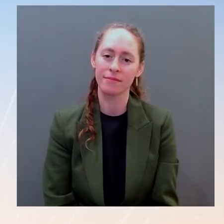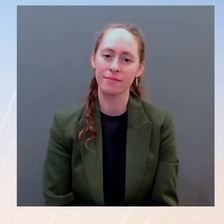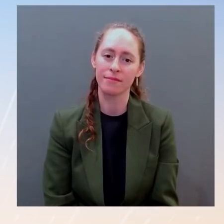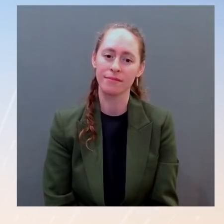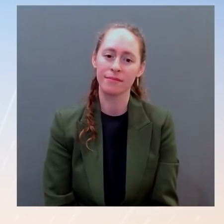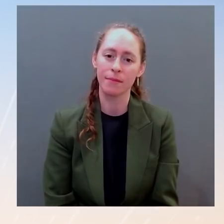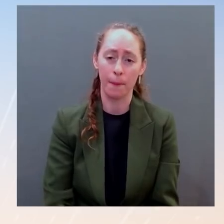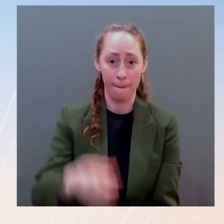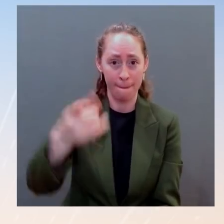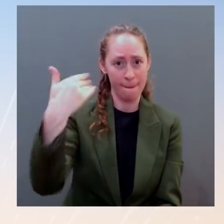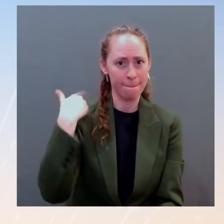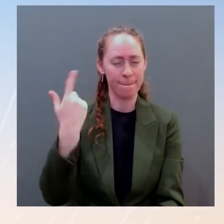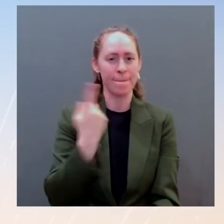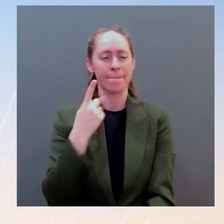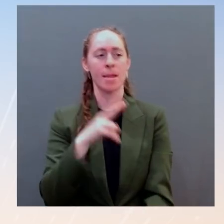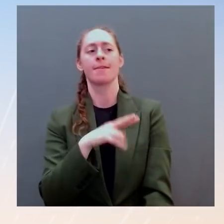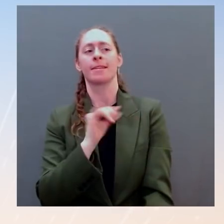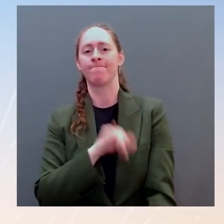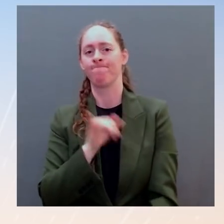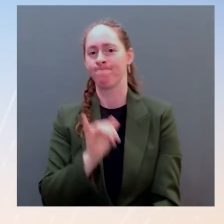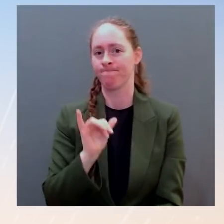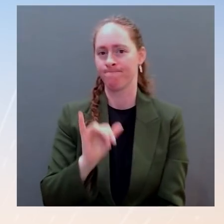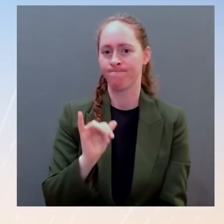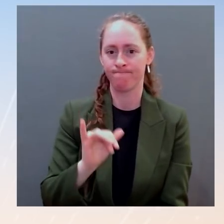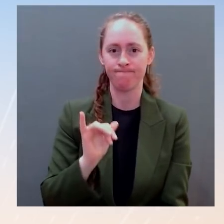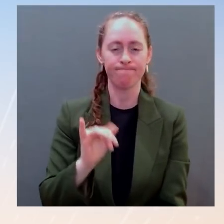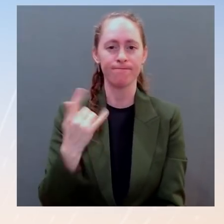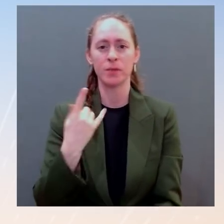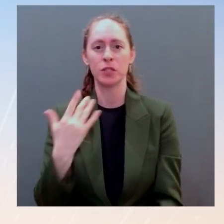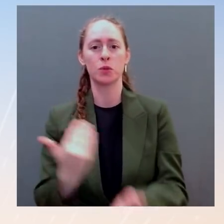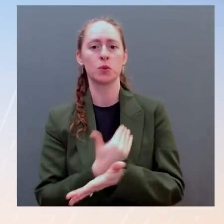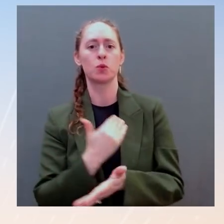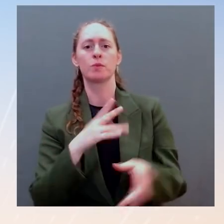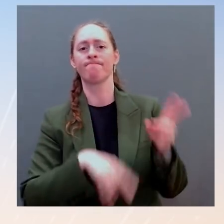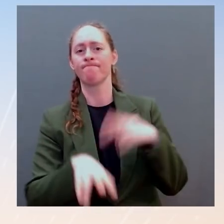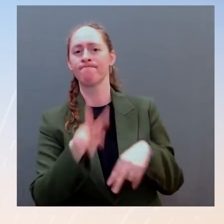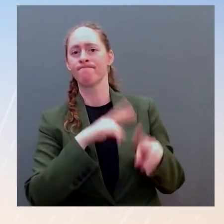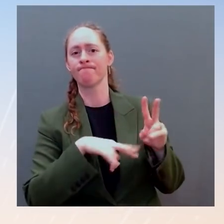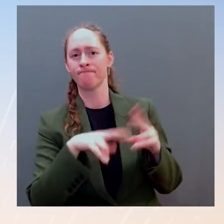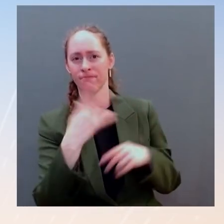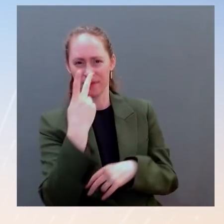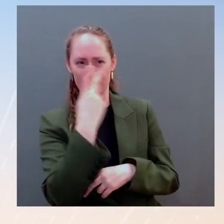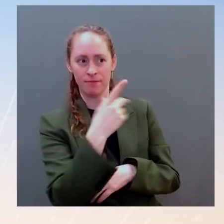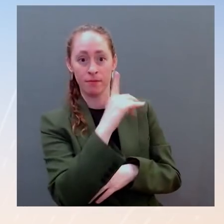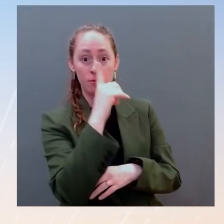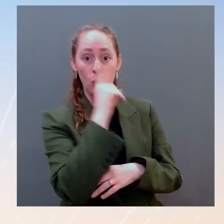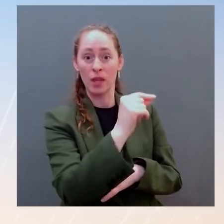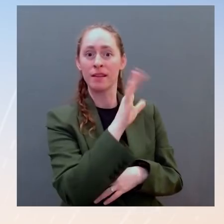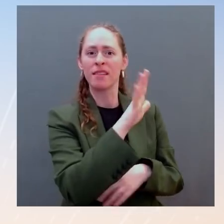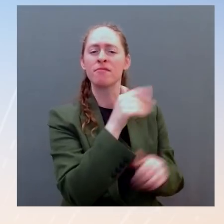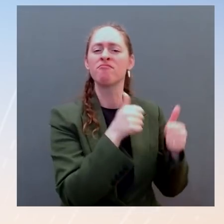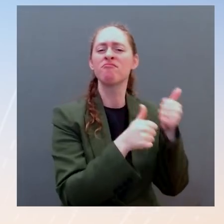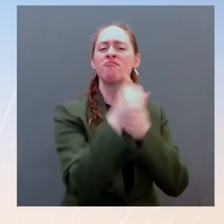within Putin's top advisors or inner circle about the direction of the war? Ms. Psaki: I don't have any assessment